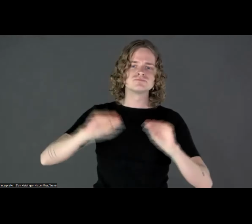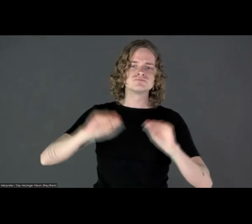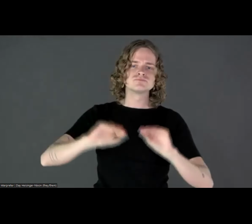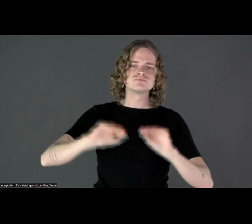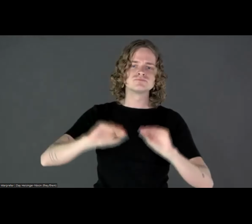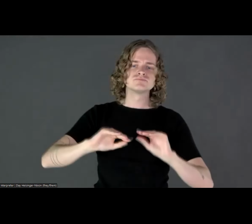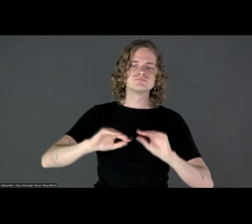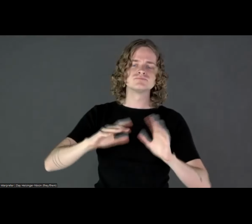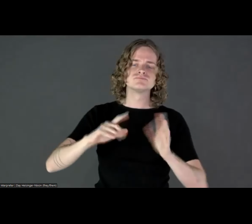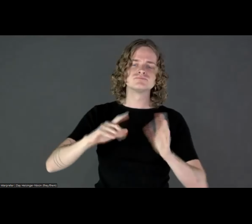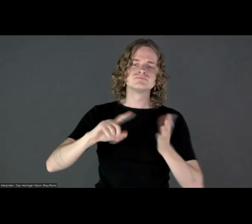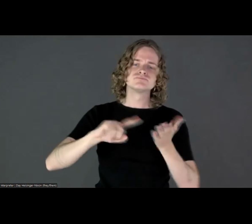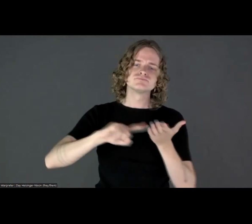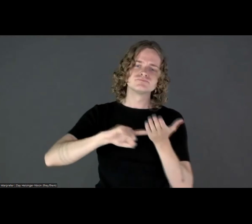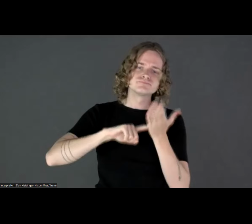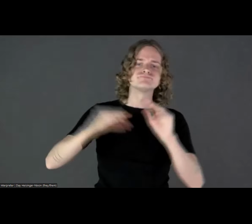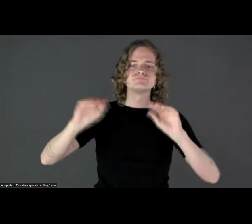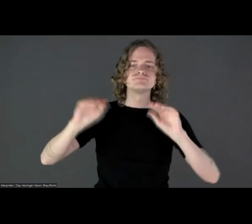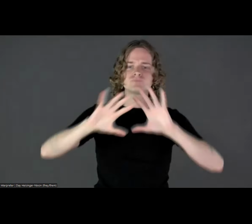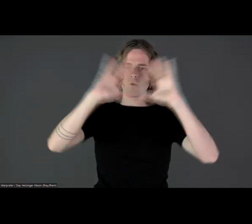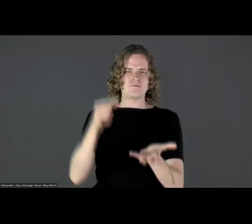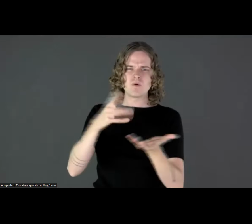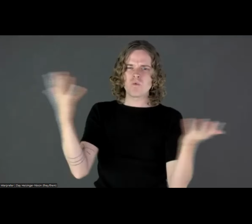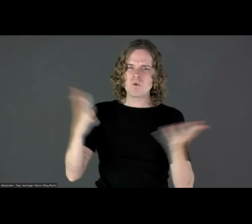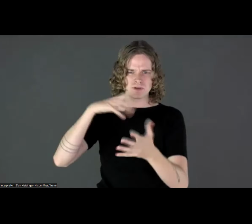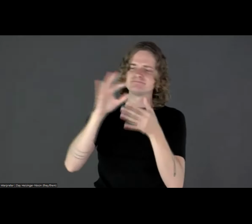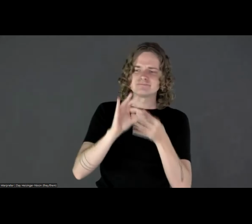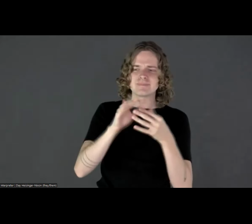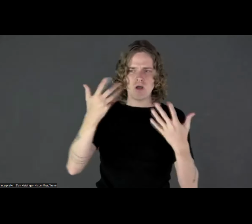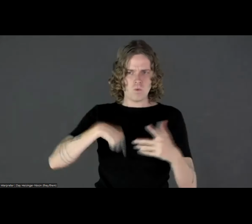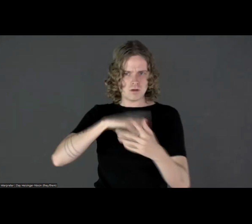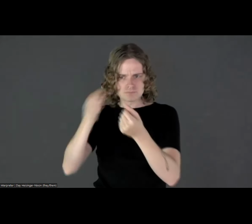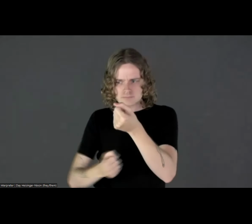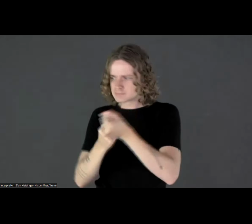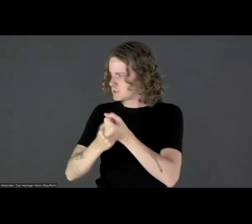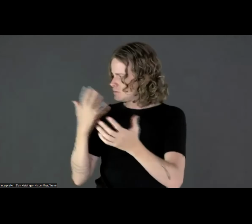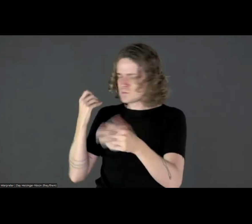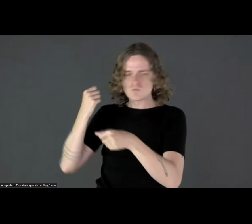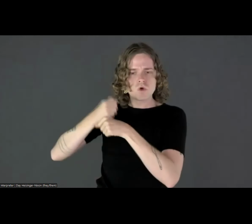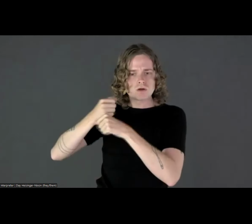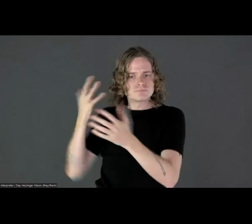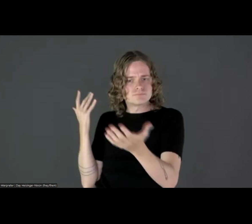that are supported through the humanitarian innovation fund. We wanted to share the catalog